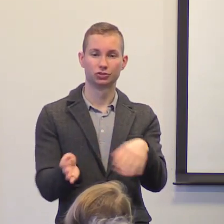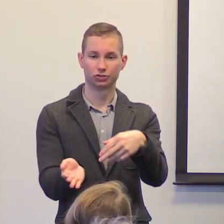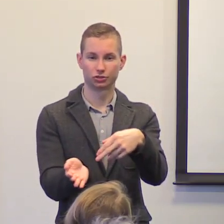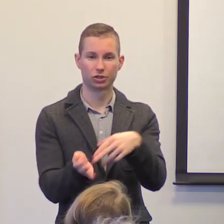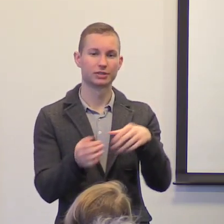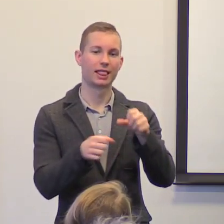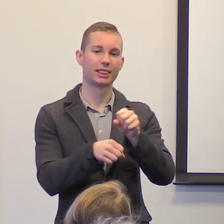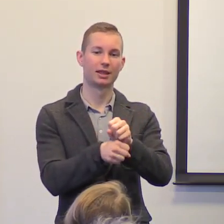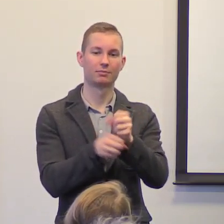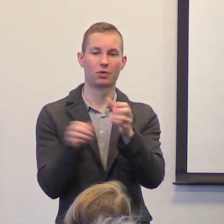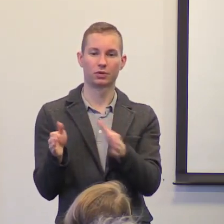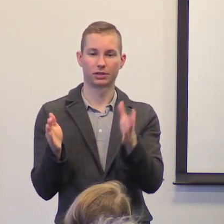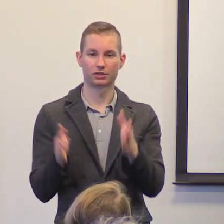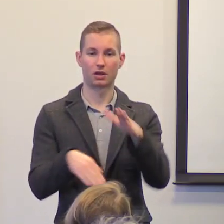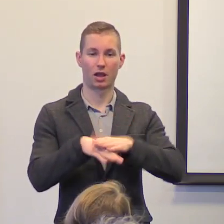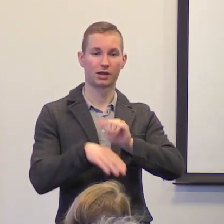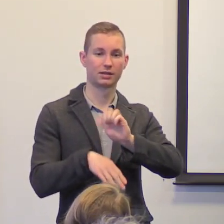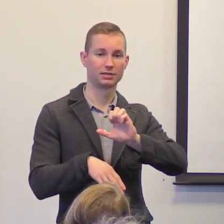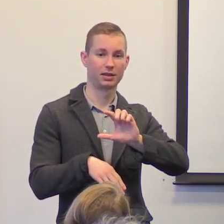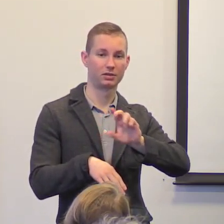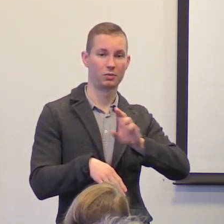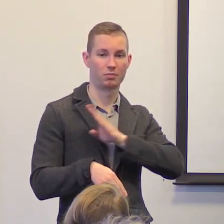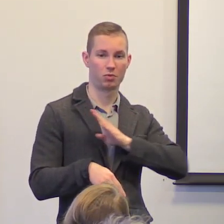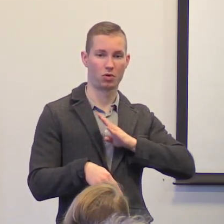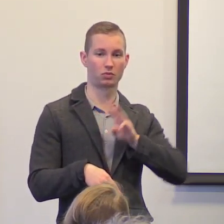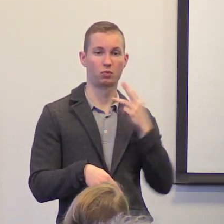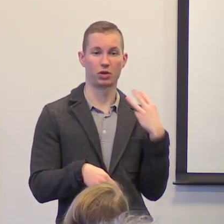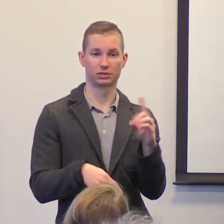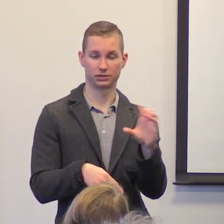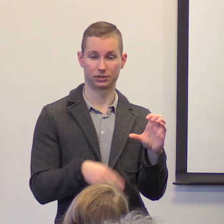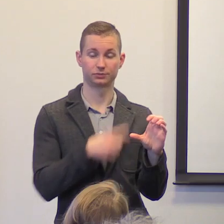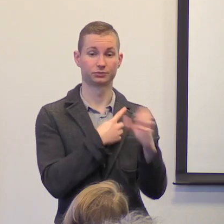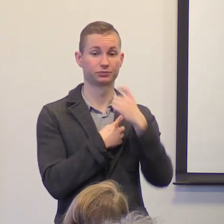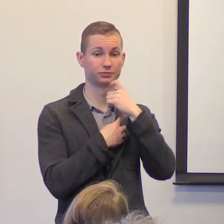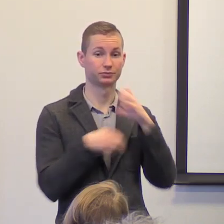She's on the ACLU board in Washington D.C., and she recently did what she called the Tinker